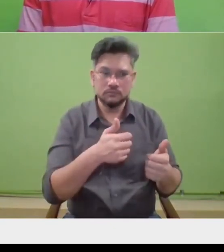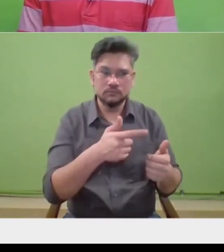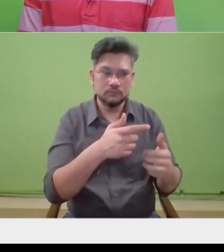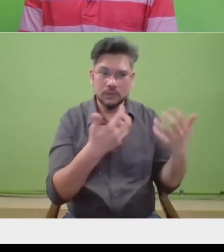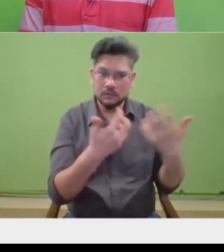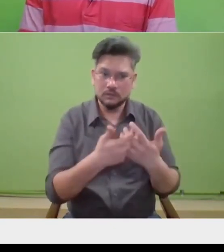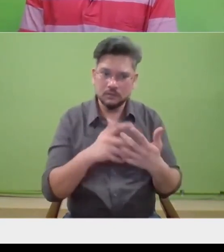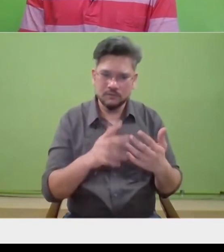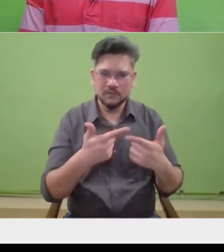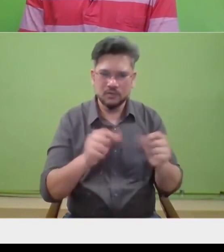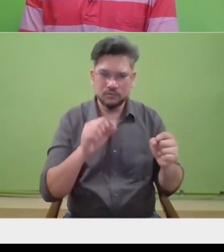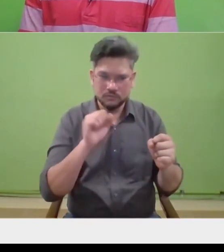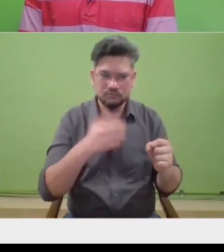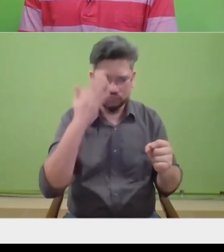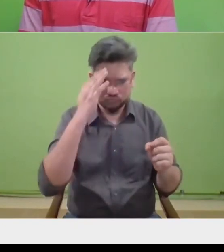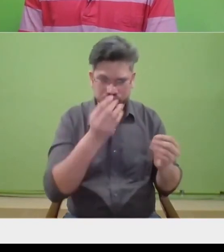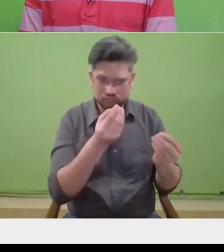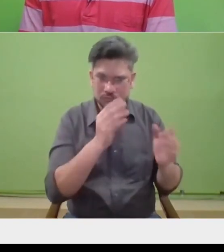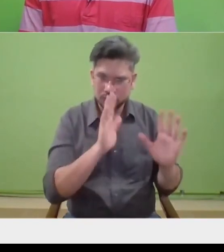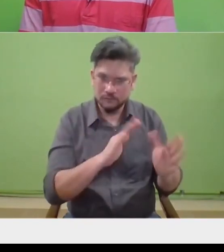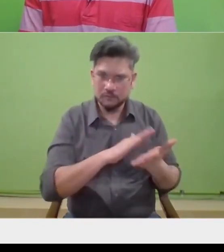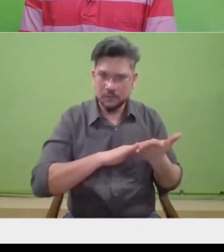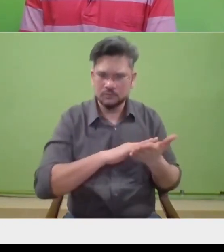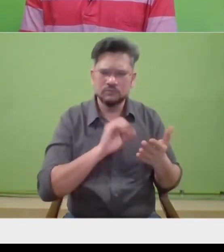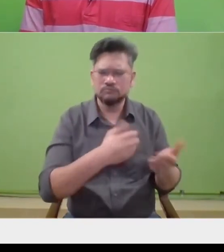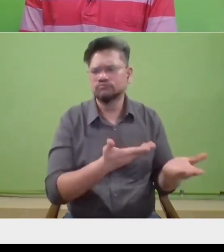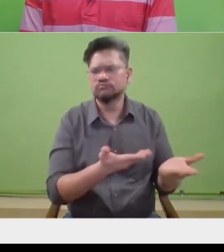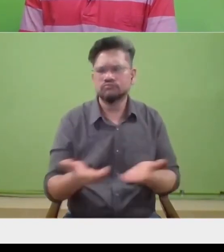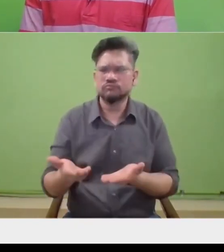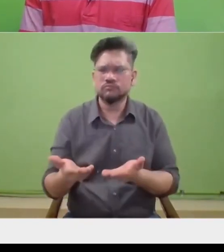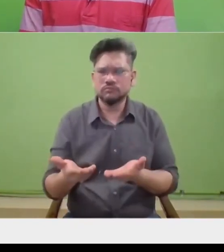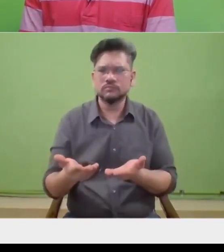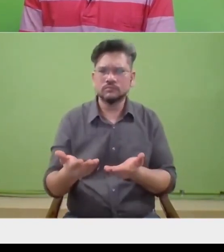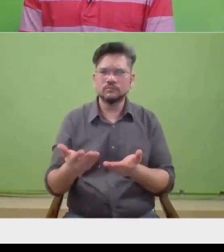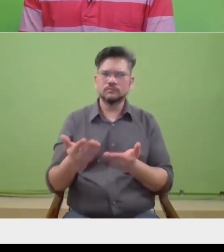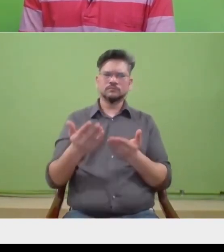linguistic knowledge linguistics knowledge and why for linguistics or other disciplines as well